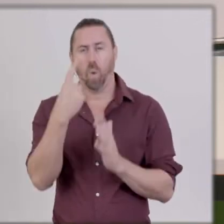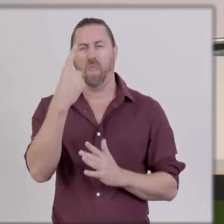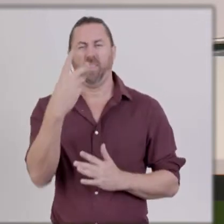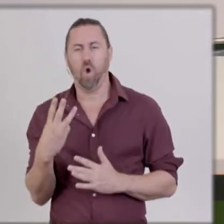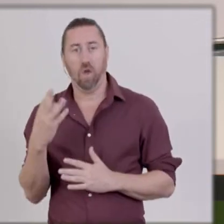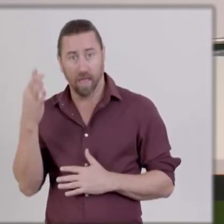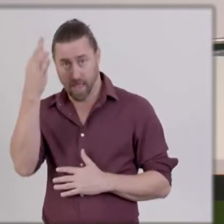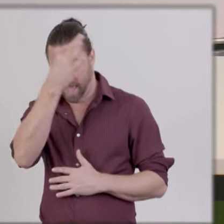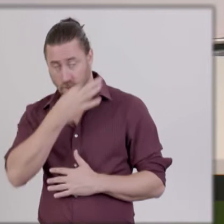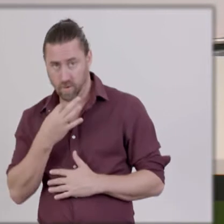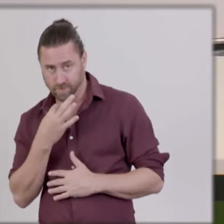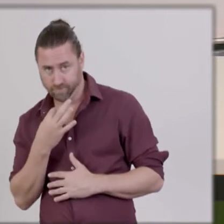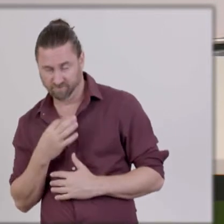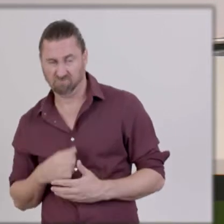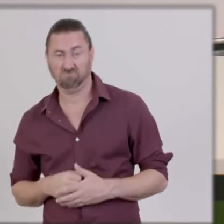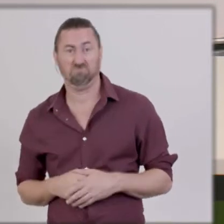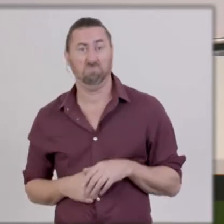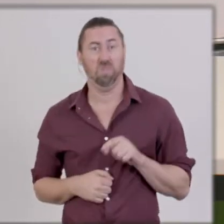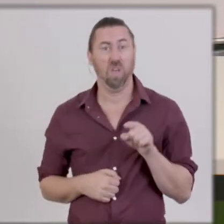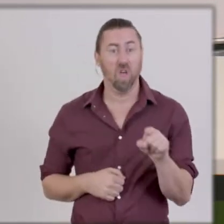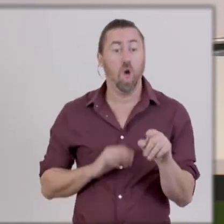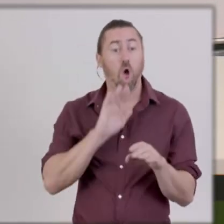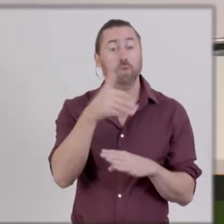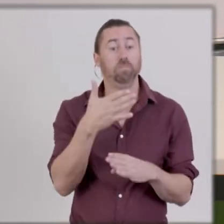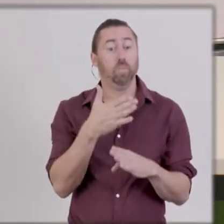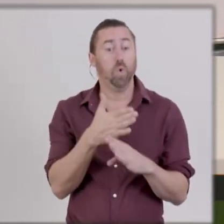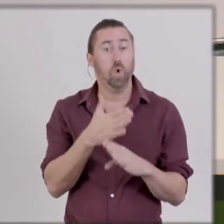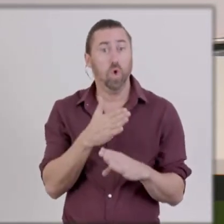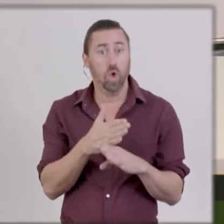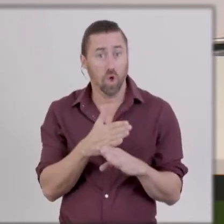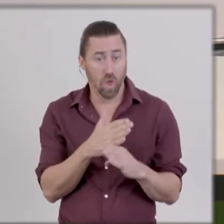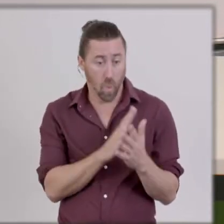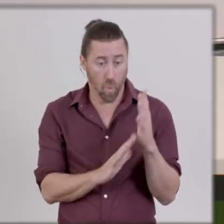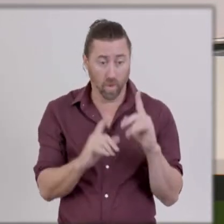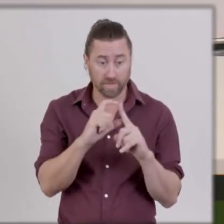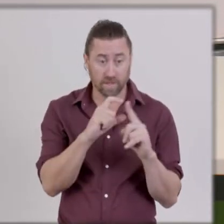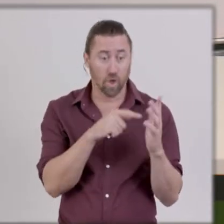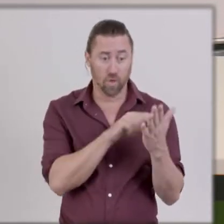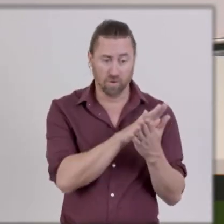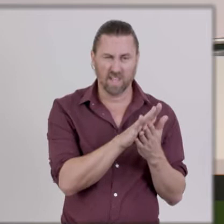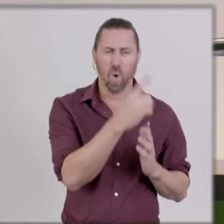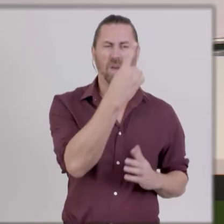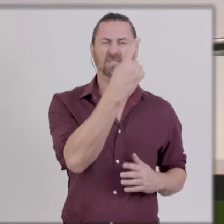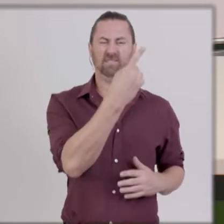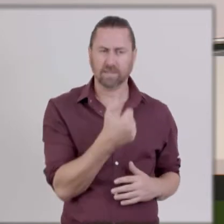and she spent one-sixth of an hour on homework each night on Wednesday and Thursday.